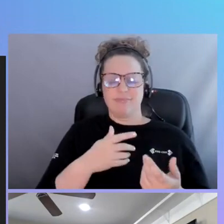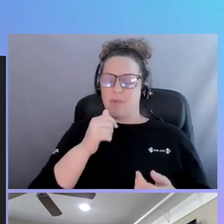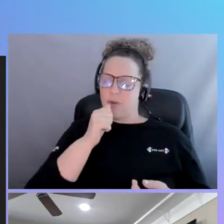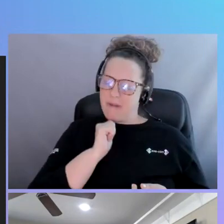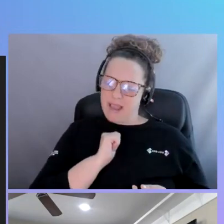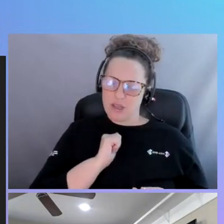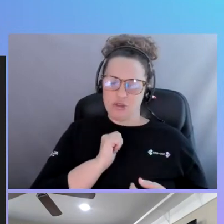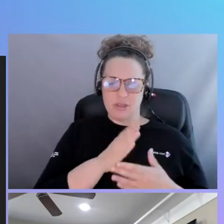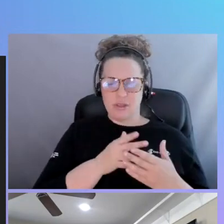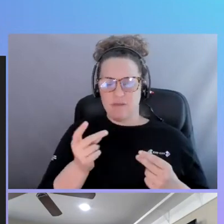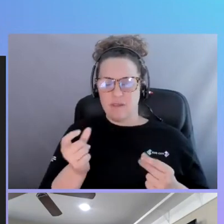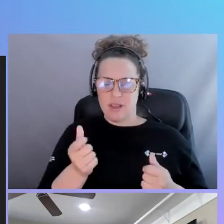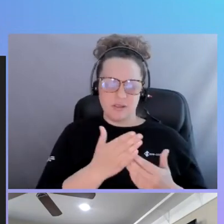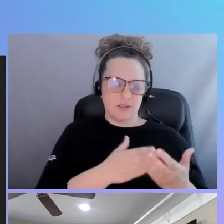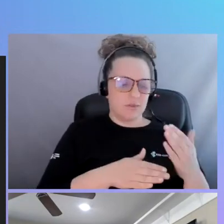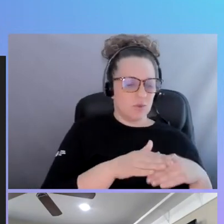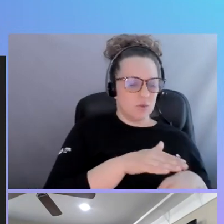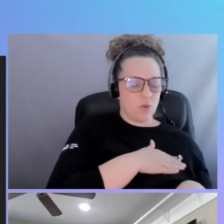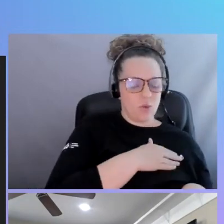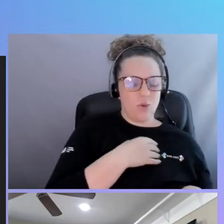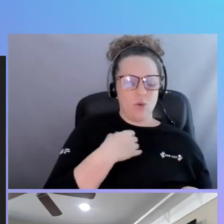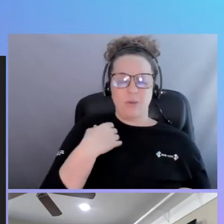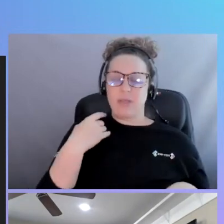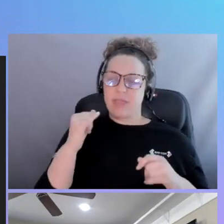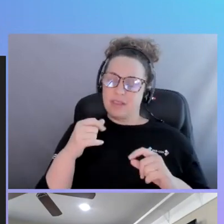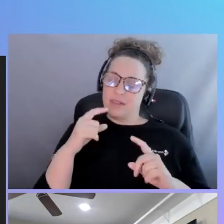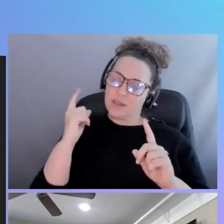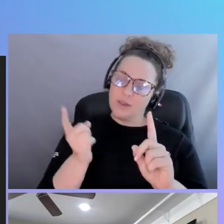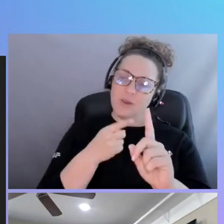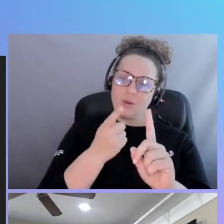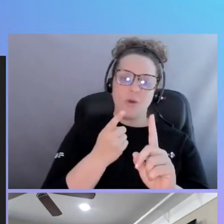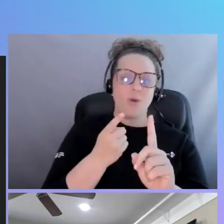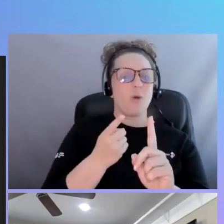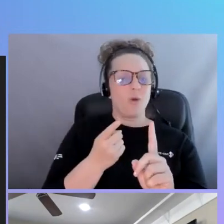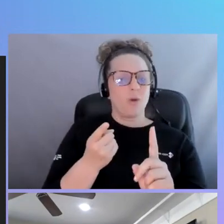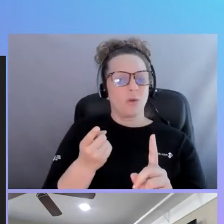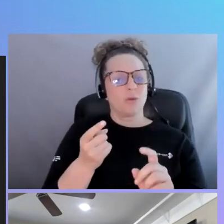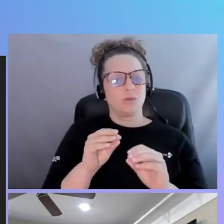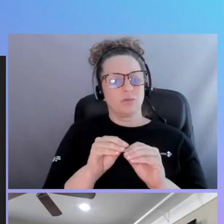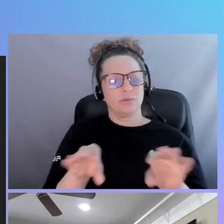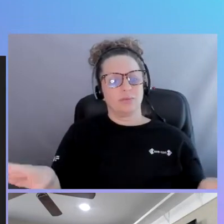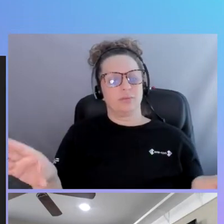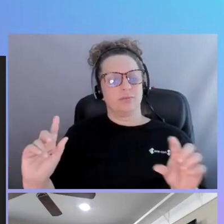trying to solve for, is get people talking.